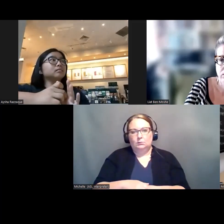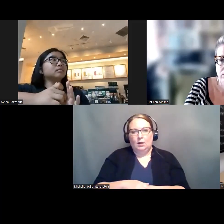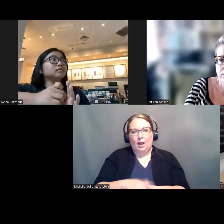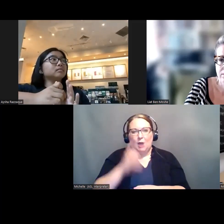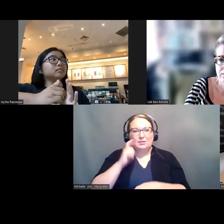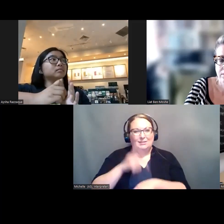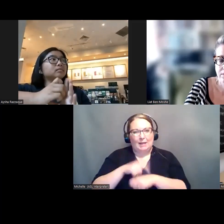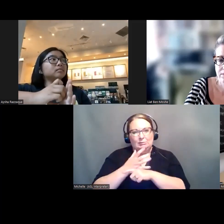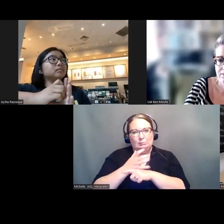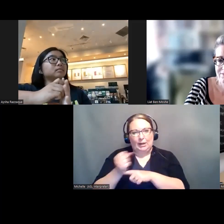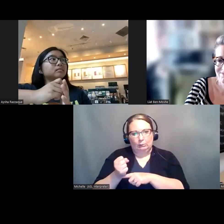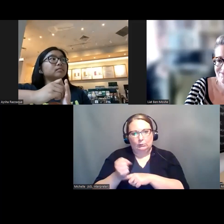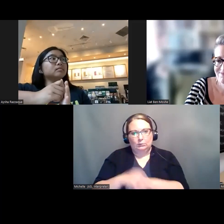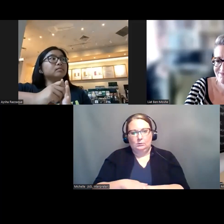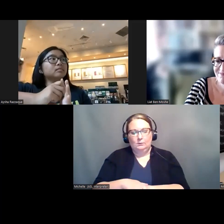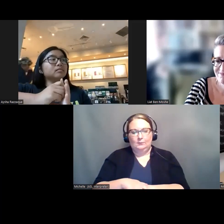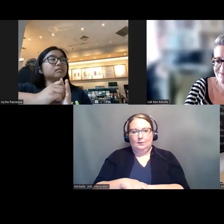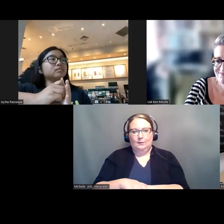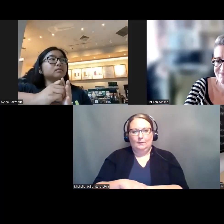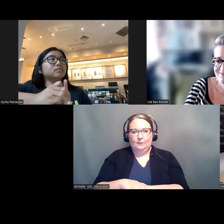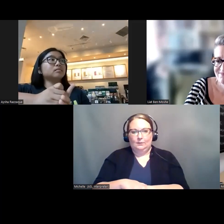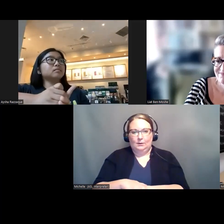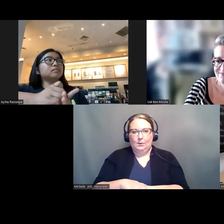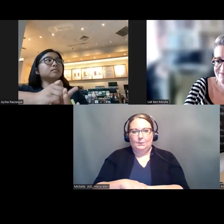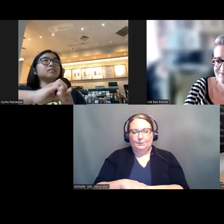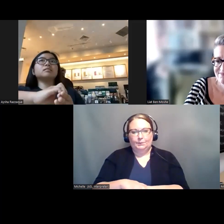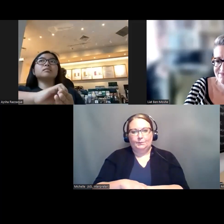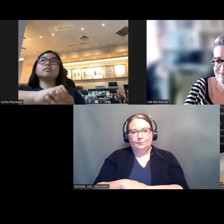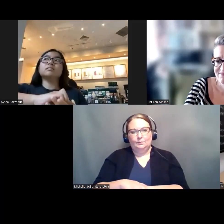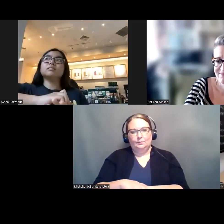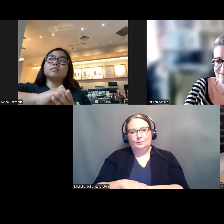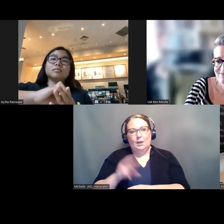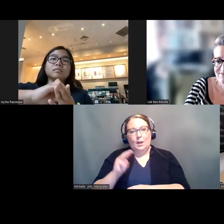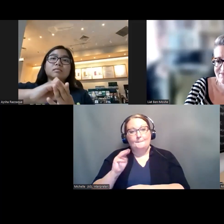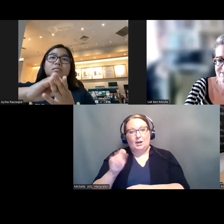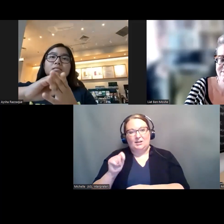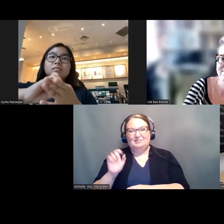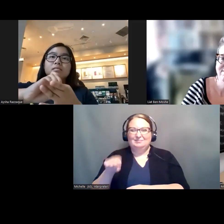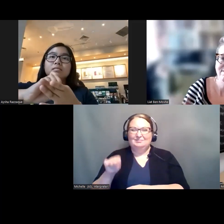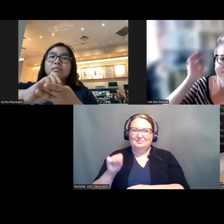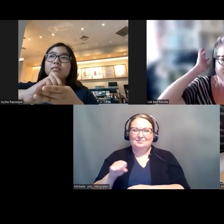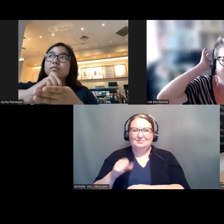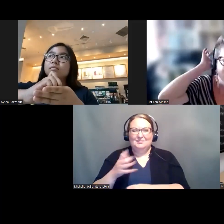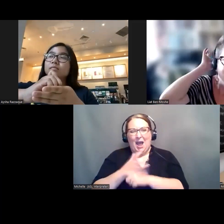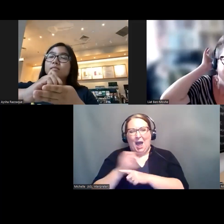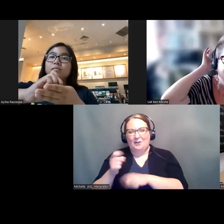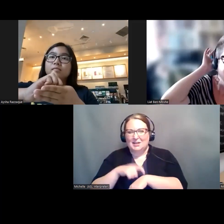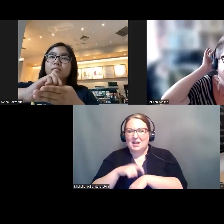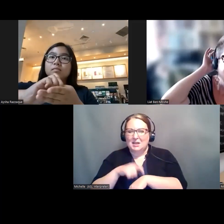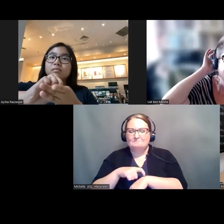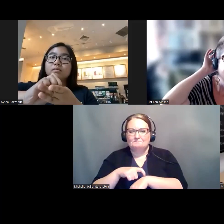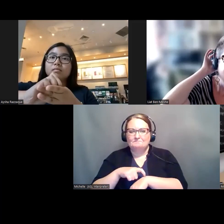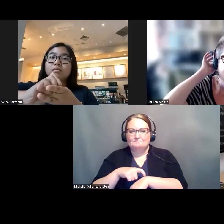I know, if any, so yeah. This is Margaret, we are out of time. But wow, like thank you all.